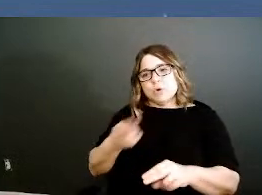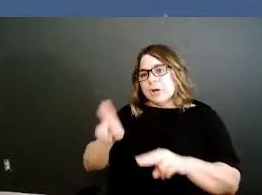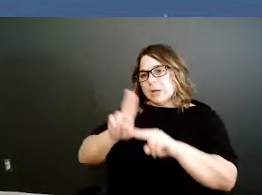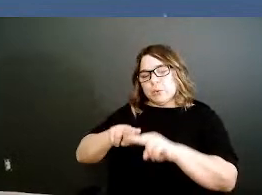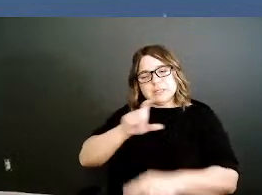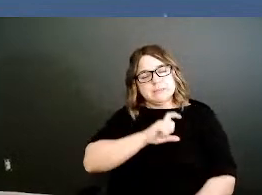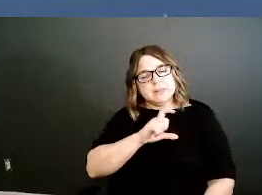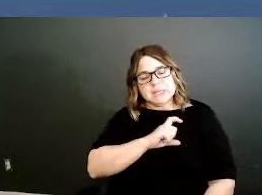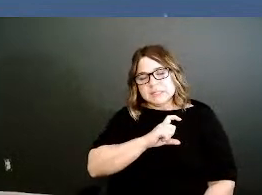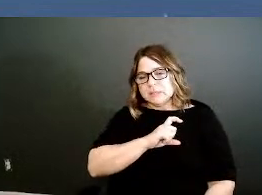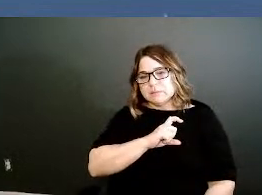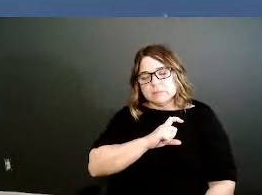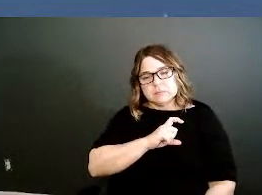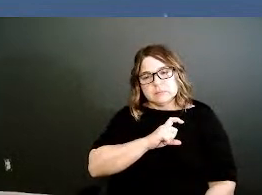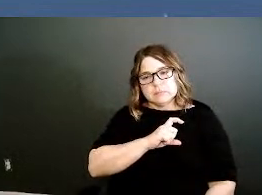FOR GOD'S SAKE, PLEASE HAVE THE COURAGE, COUNCIL